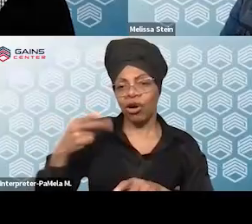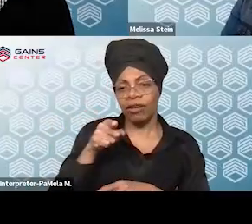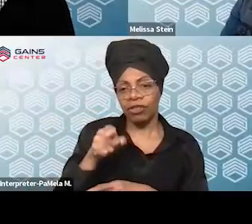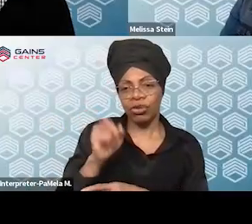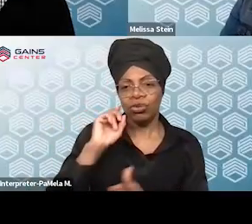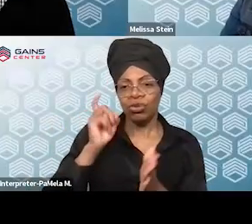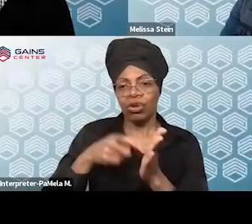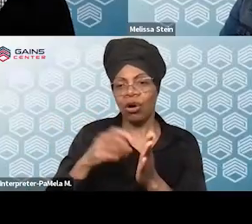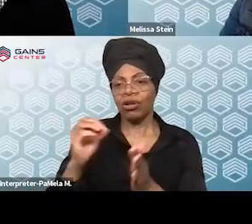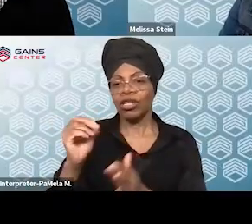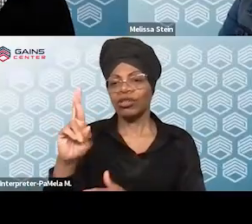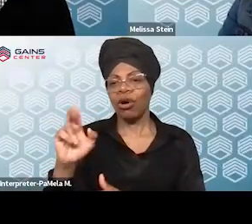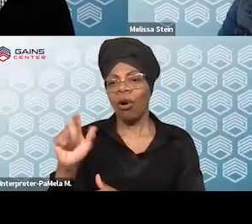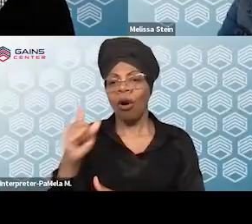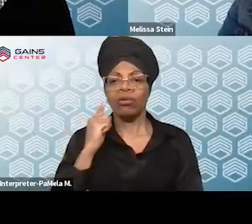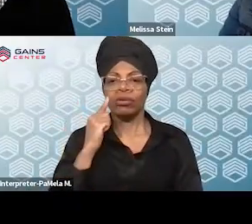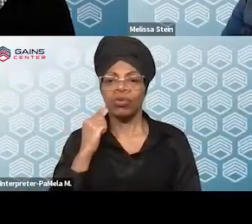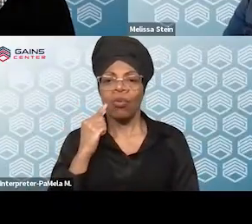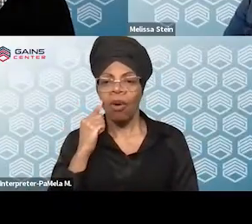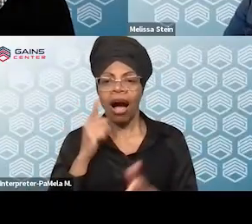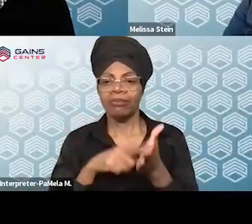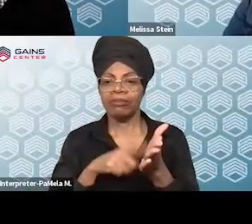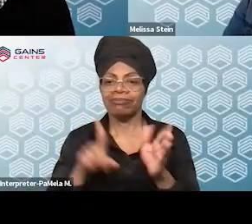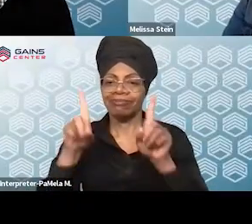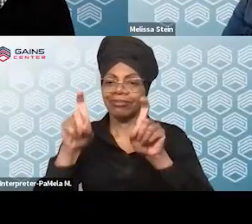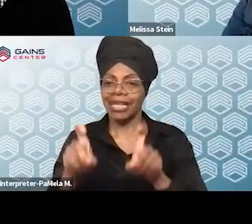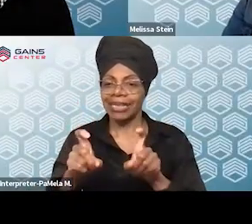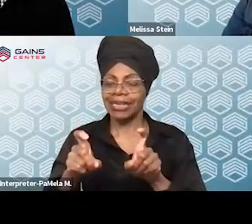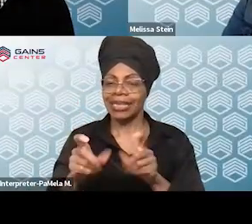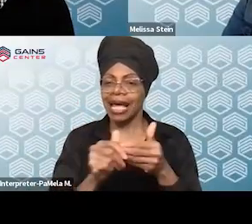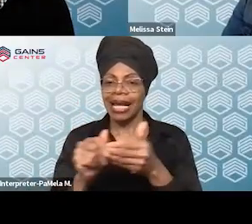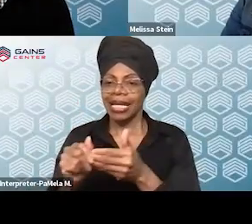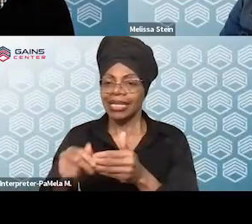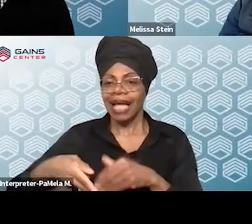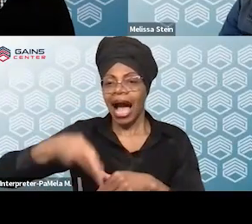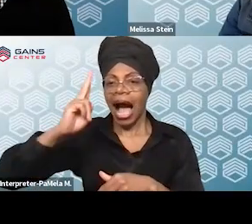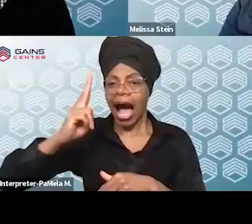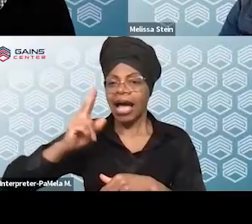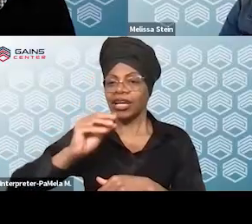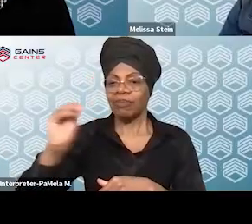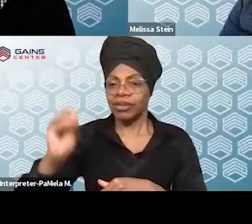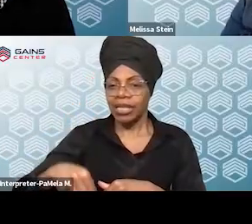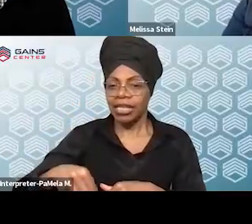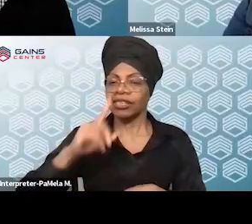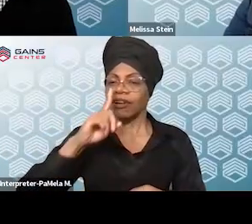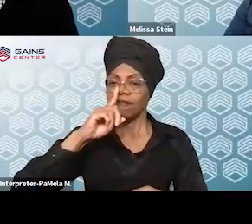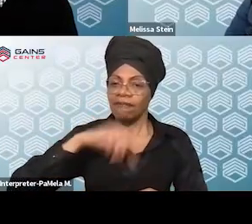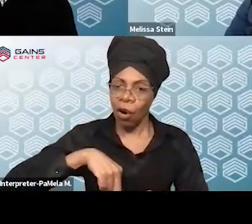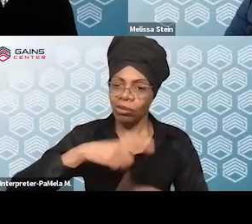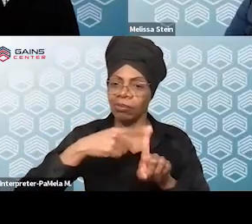that oral swab testing leads to a higher rate of false positives? Is that something you feel comfortable speaking to?